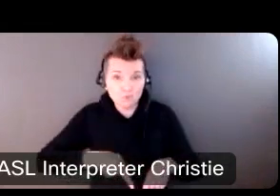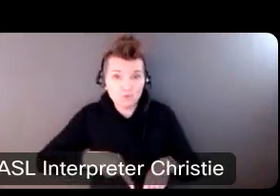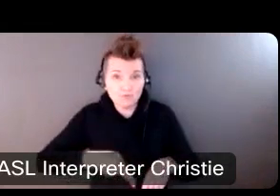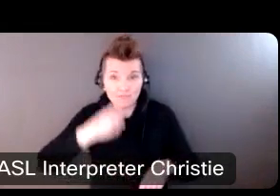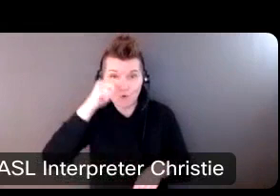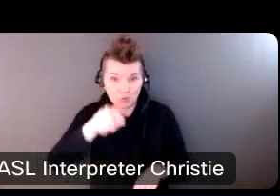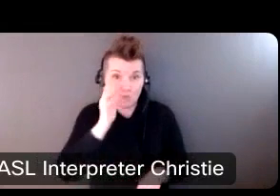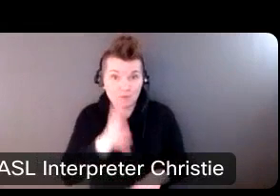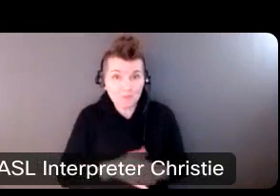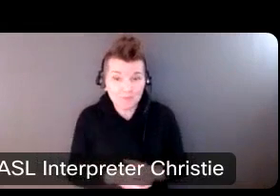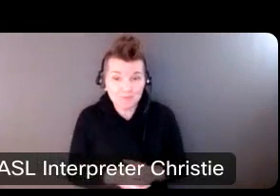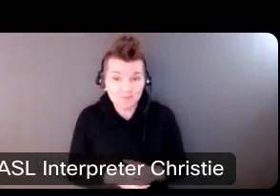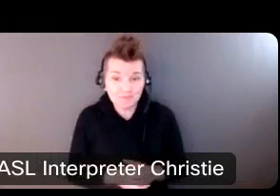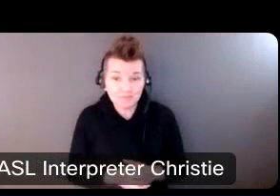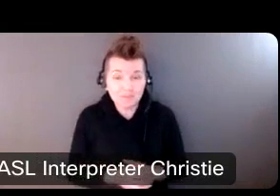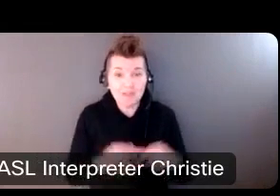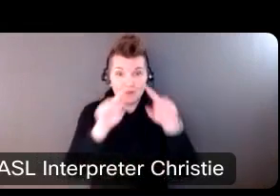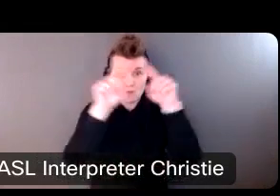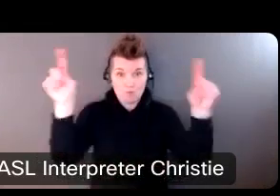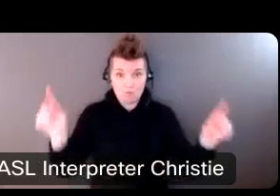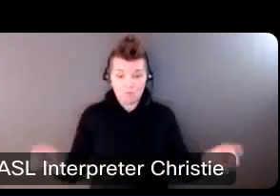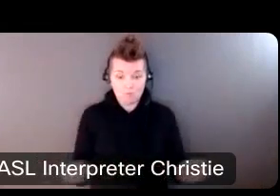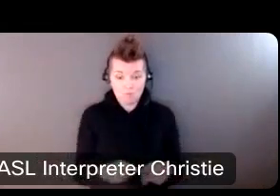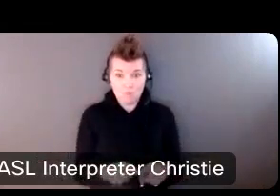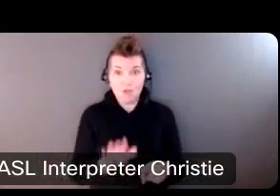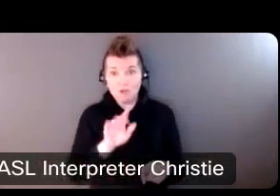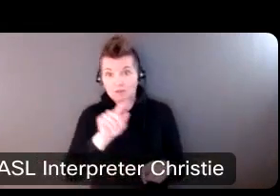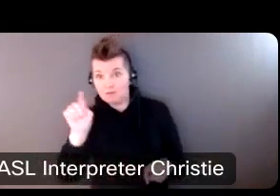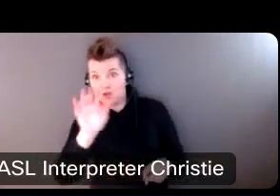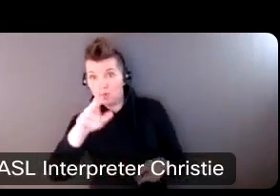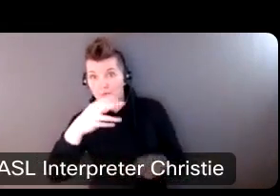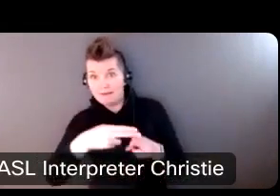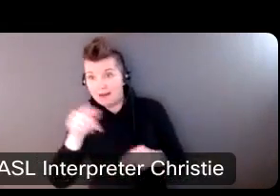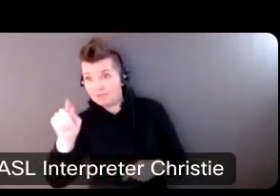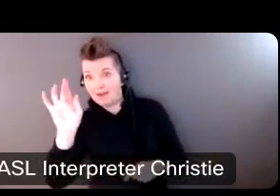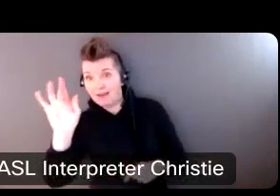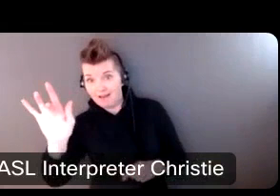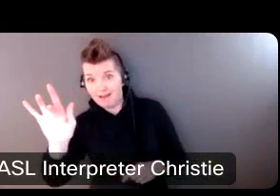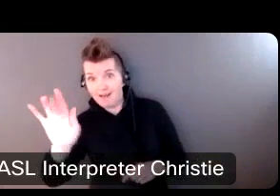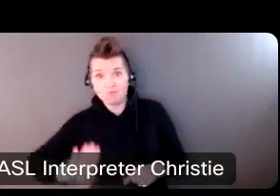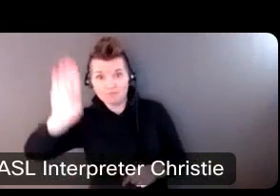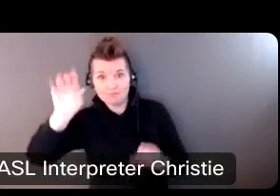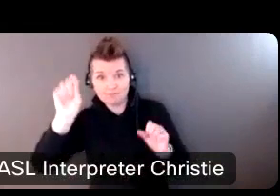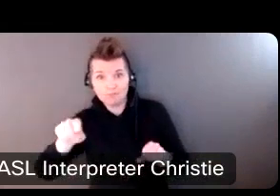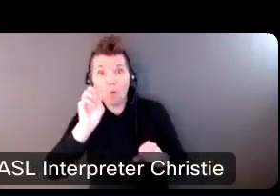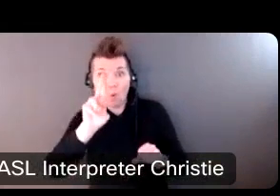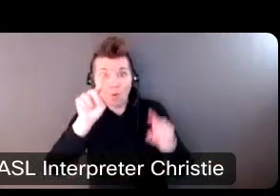You will see the raised hand right next to your name if you toggle over it. And at the bottom of your screen.